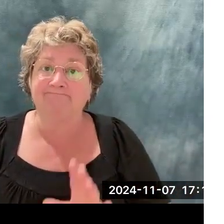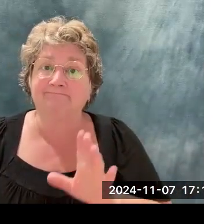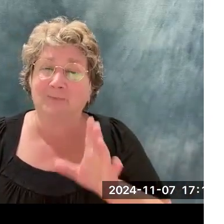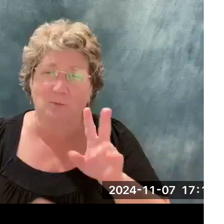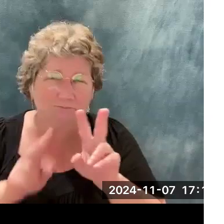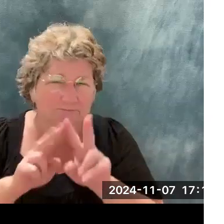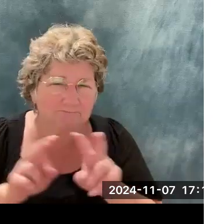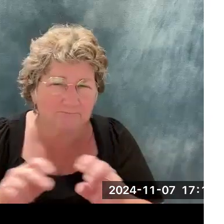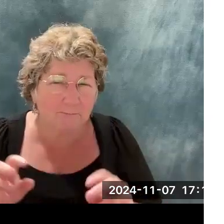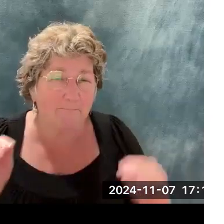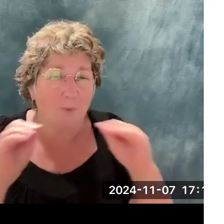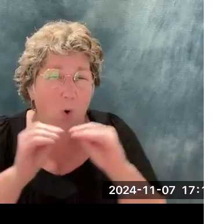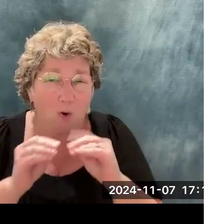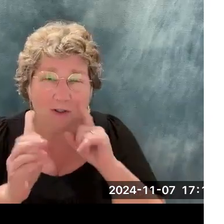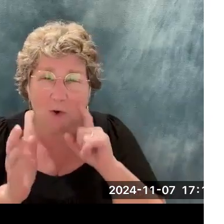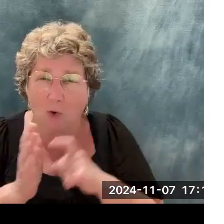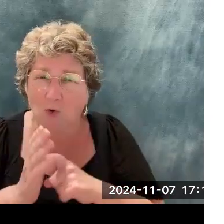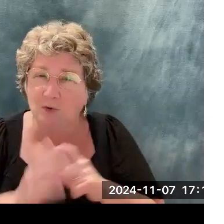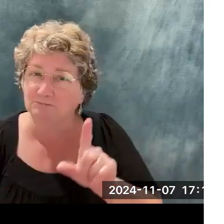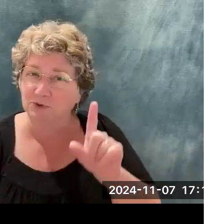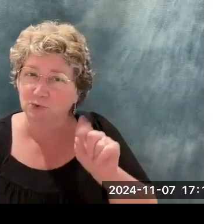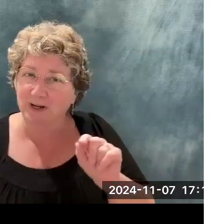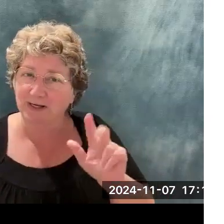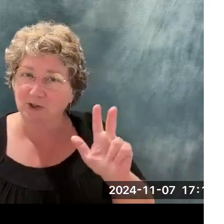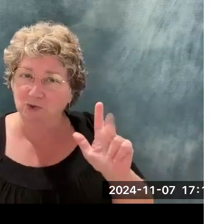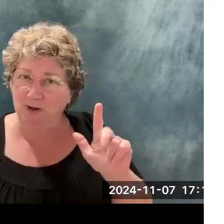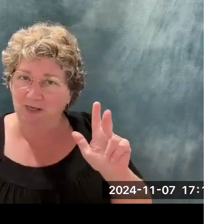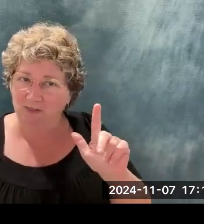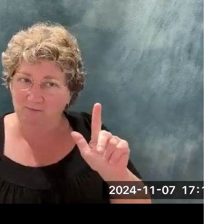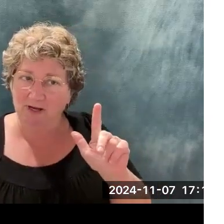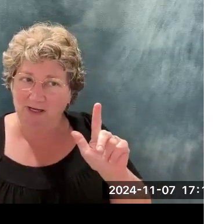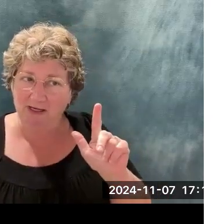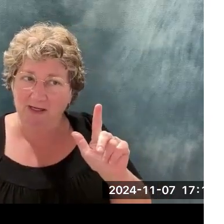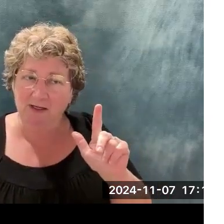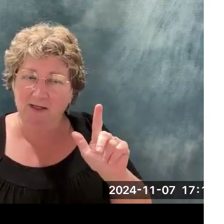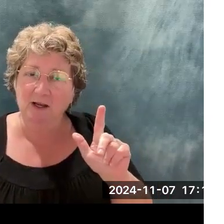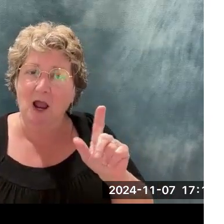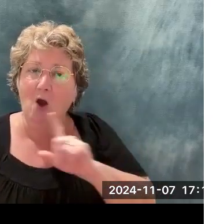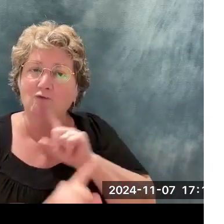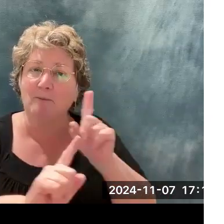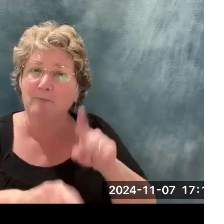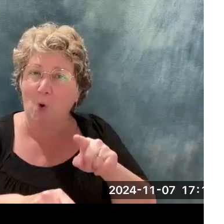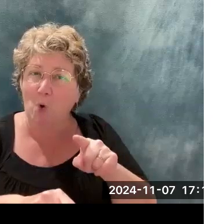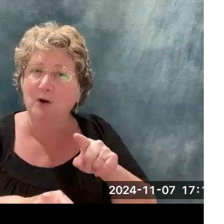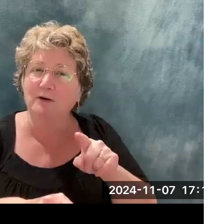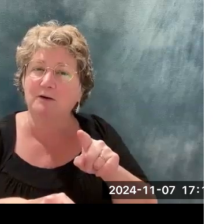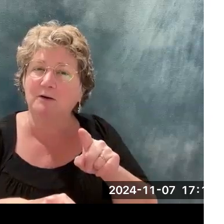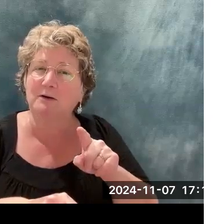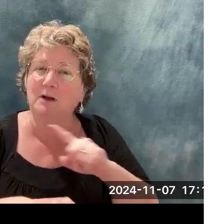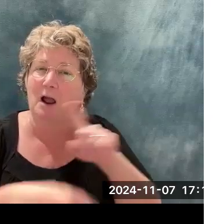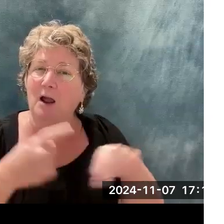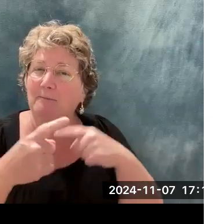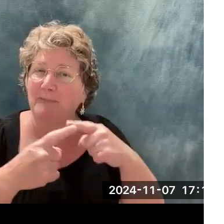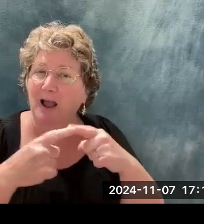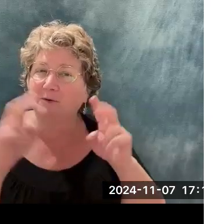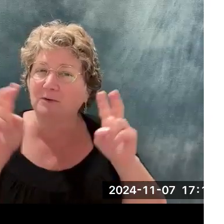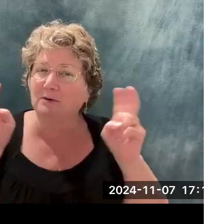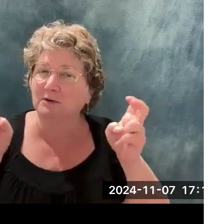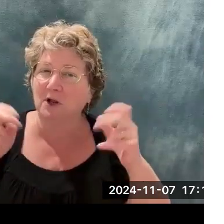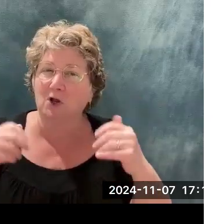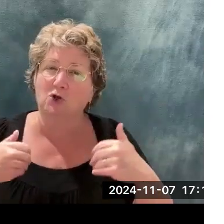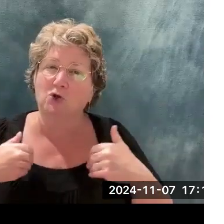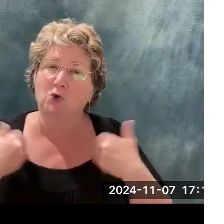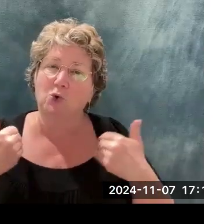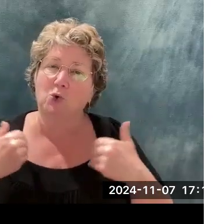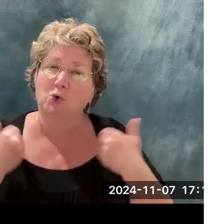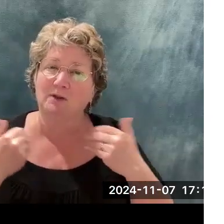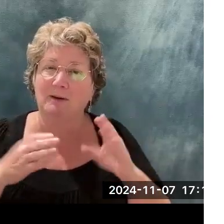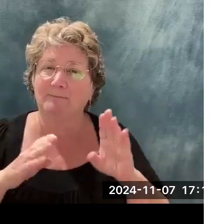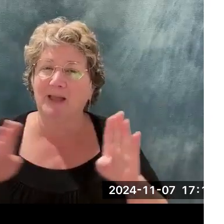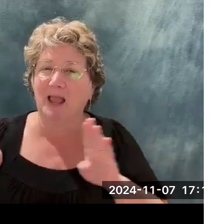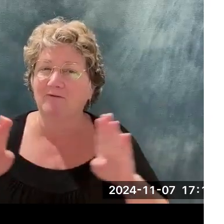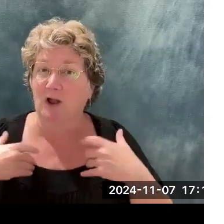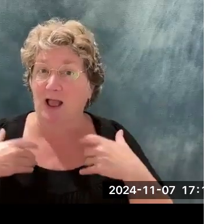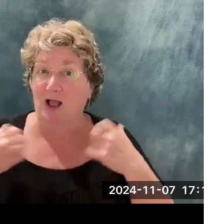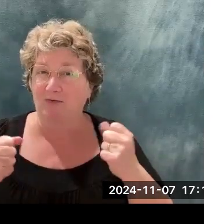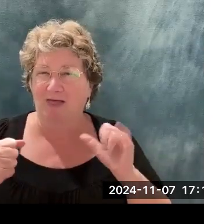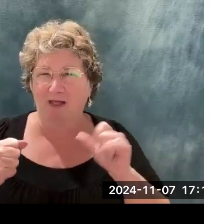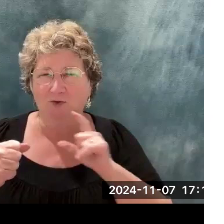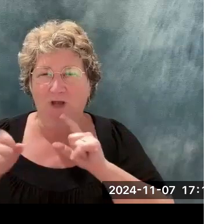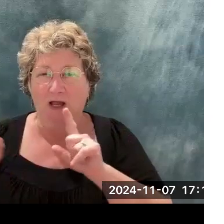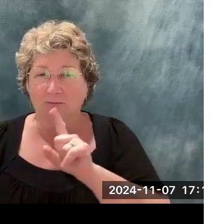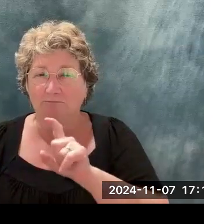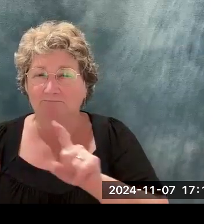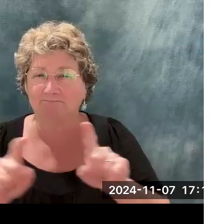a report of youth behavioral health, it's a survey that's done for all students, and